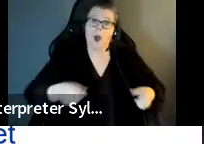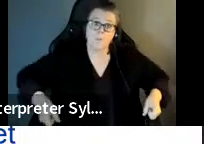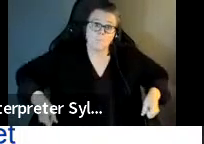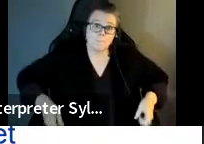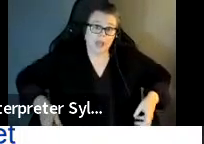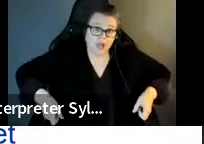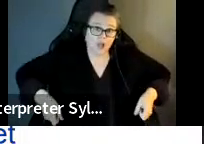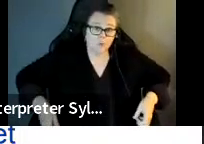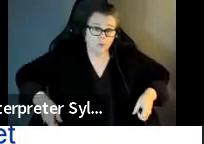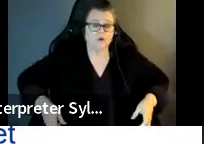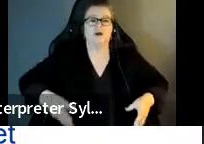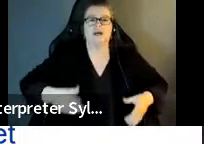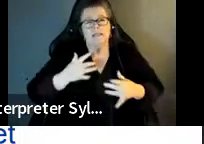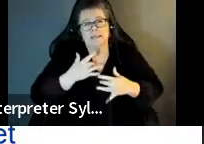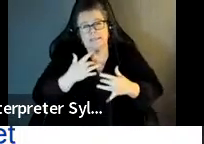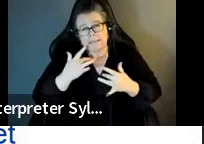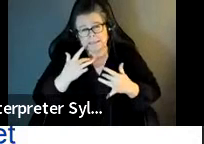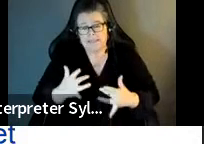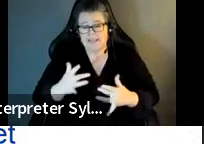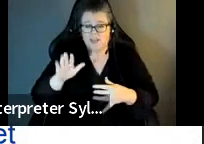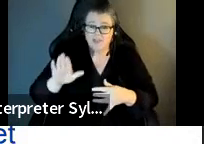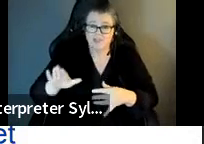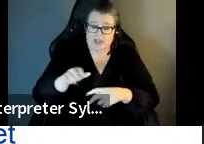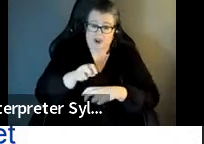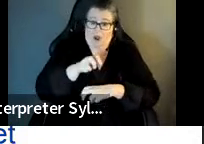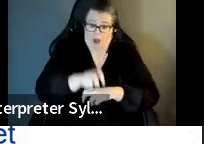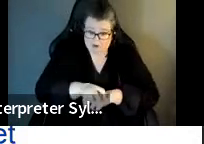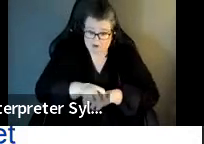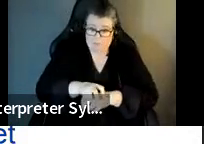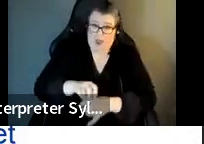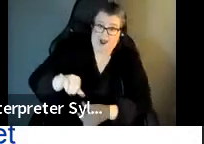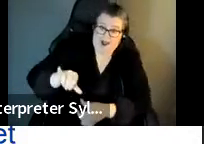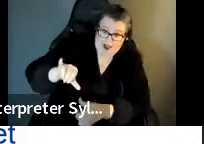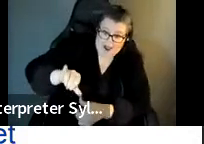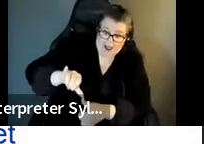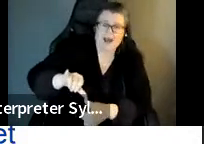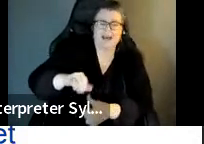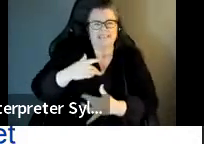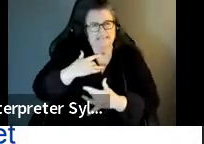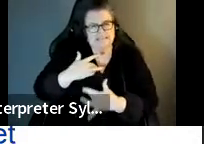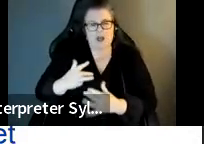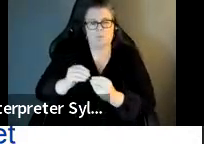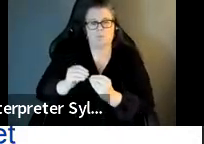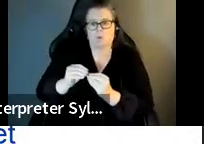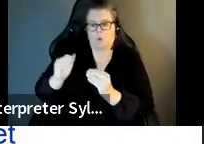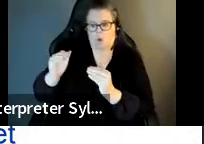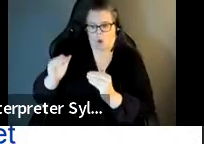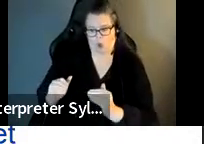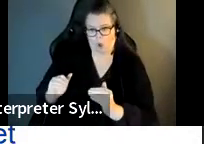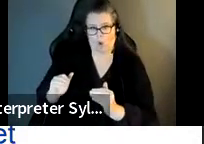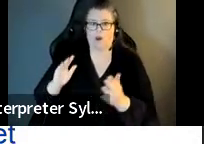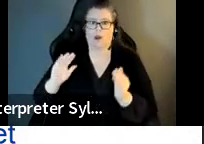to have a seat height that is -- an occupied seat height that is generally lower than power wheelchair devices.